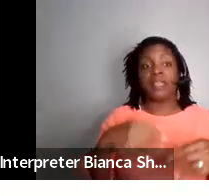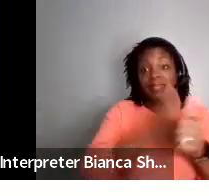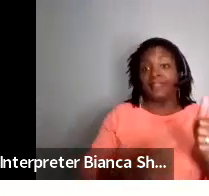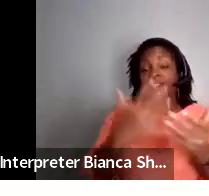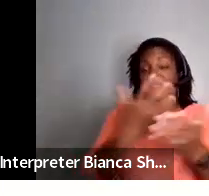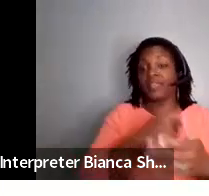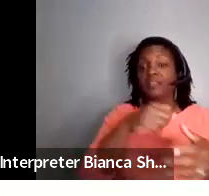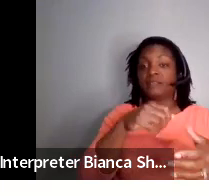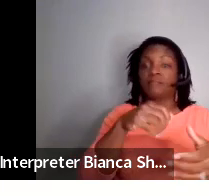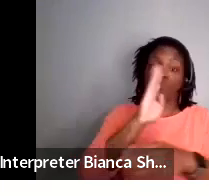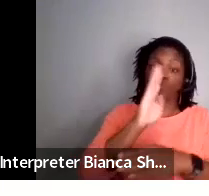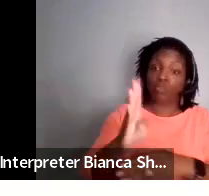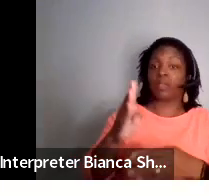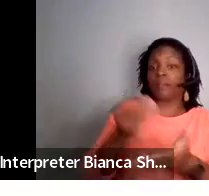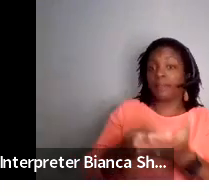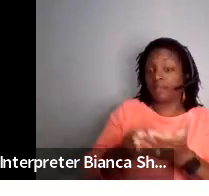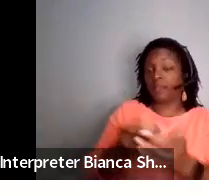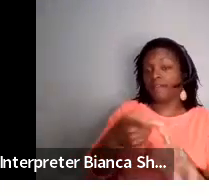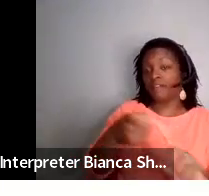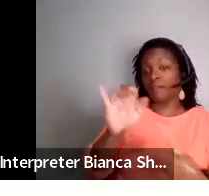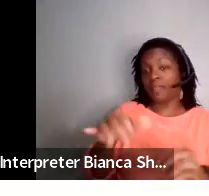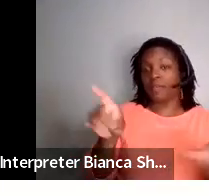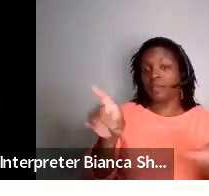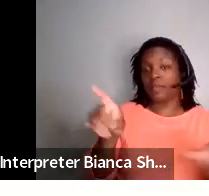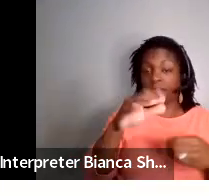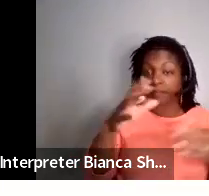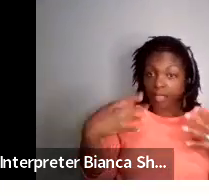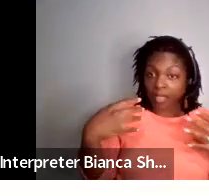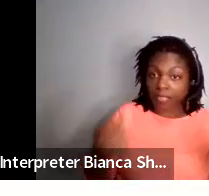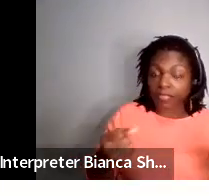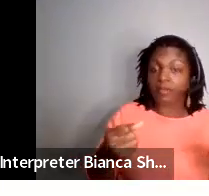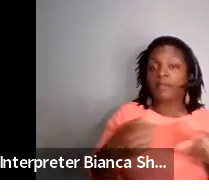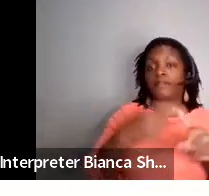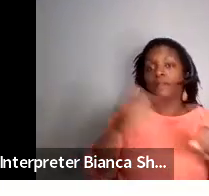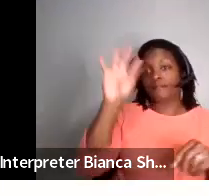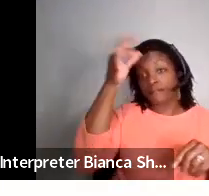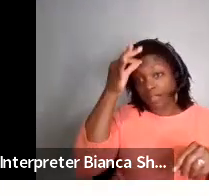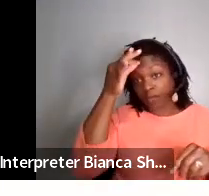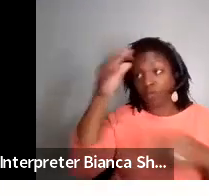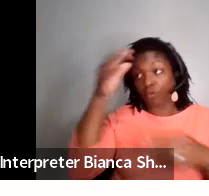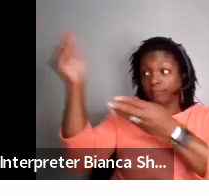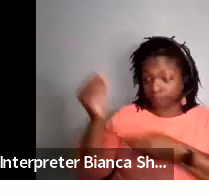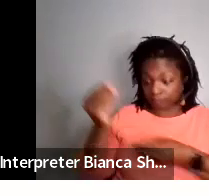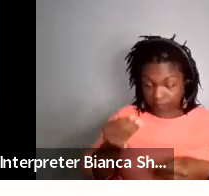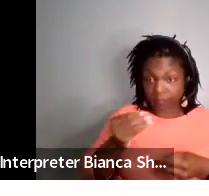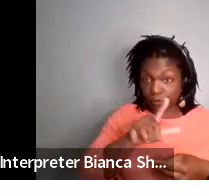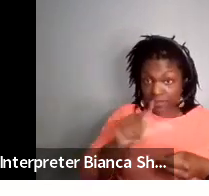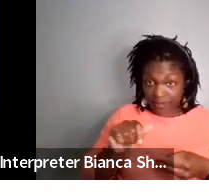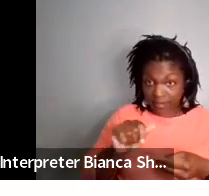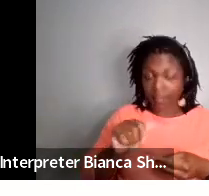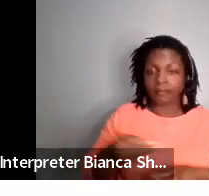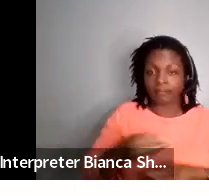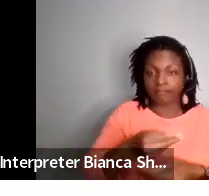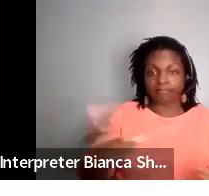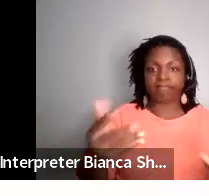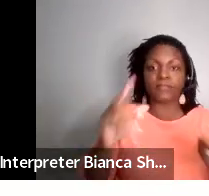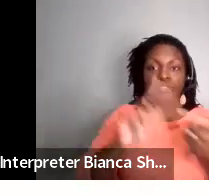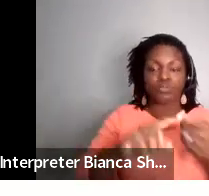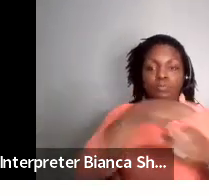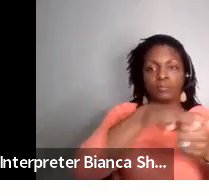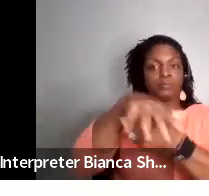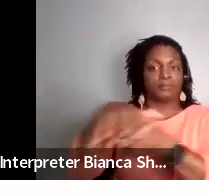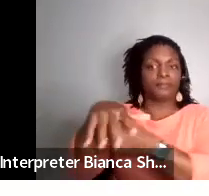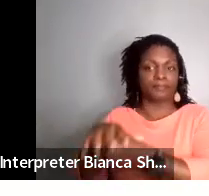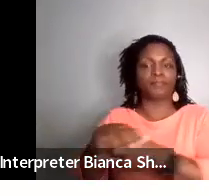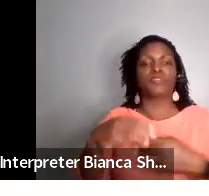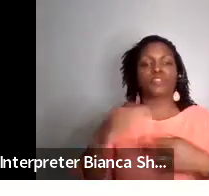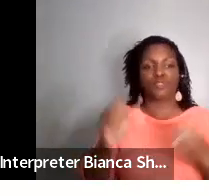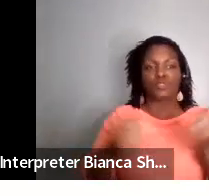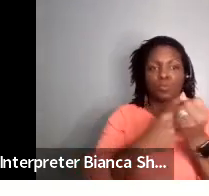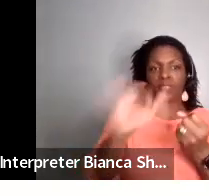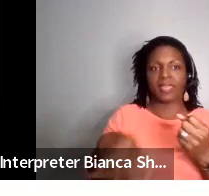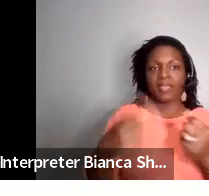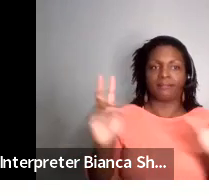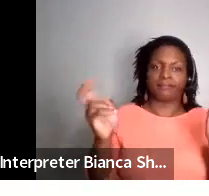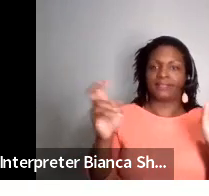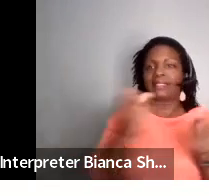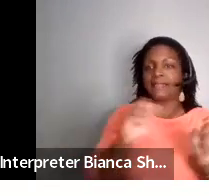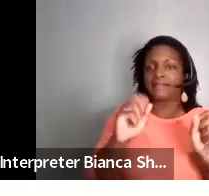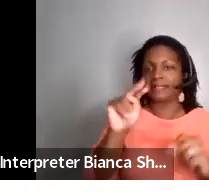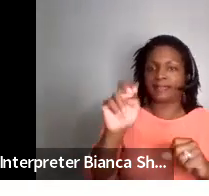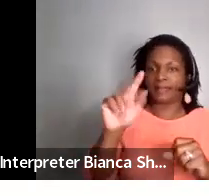of health. They receive funding that passes through the Department of Health from the Federal Government to us, and then to the local governing districts to support that safety net system, and as well as being local government entities.